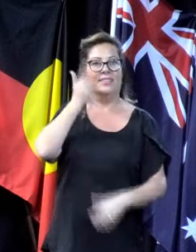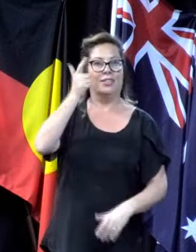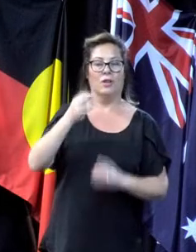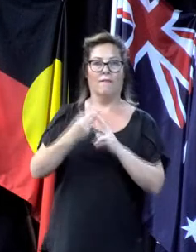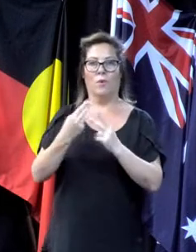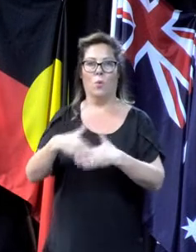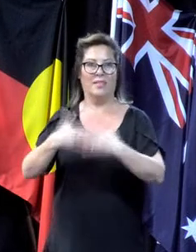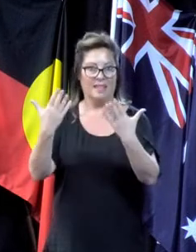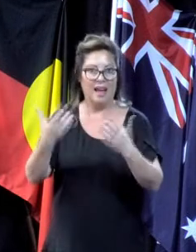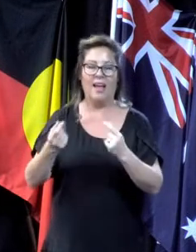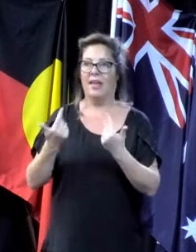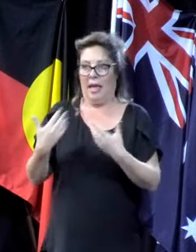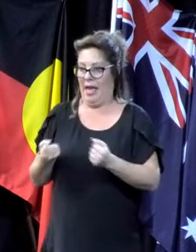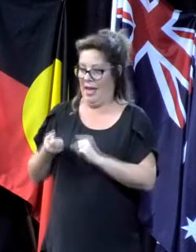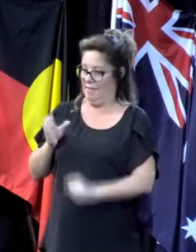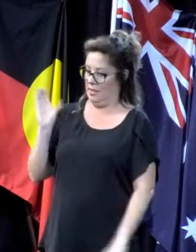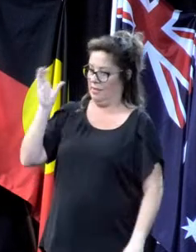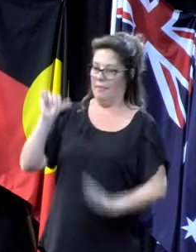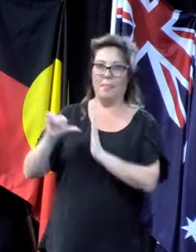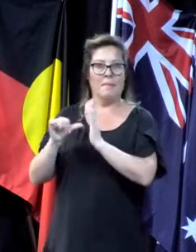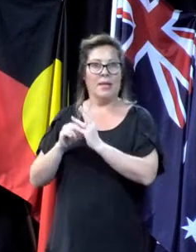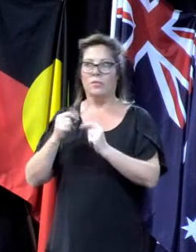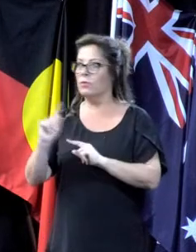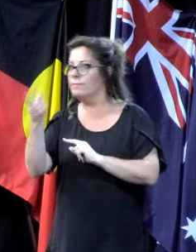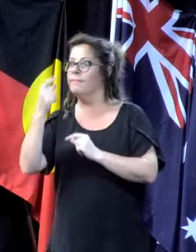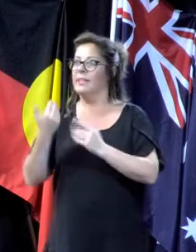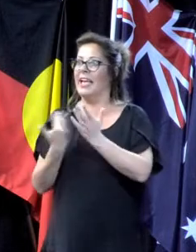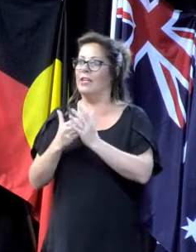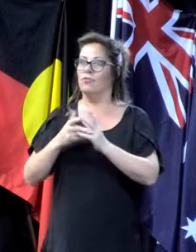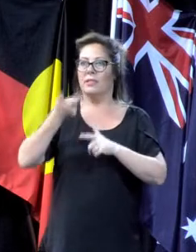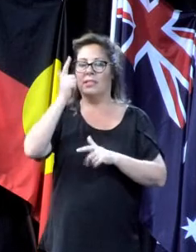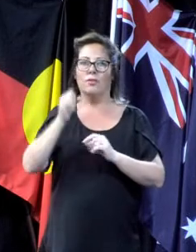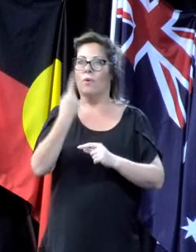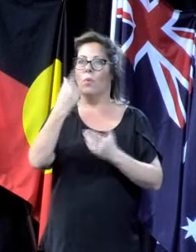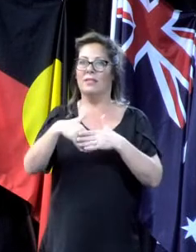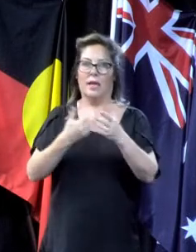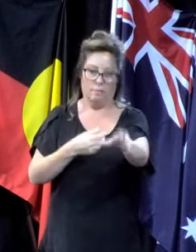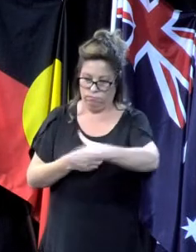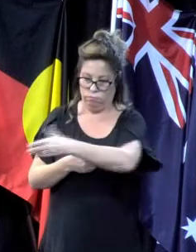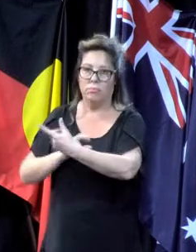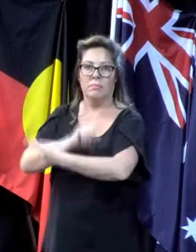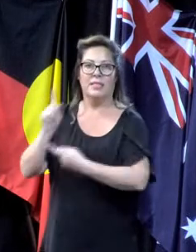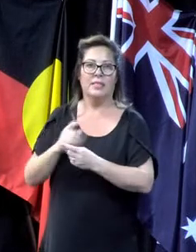But, ultimately, for those sorts of circumstances, the first point of call is with people like myself in the school